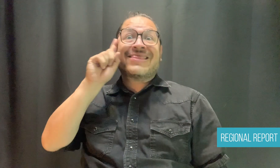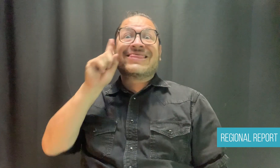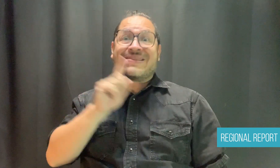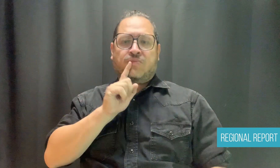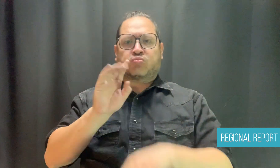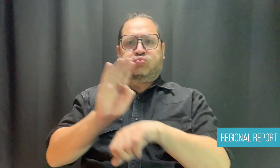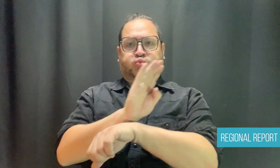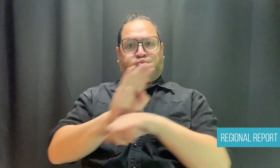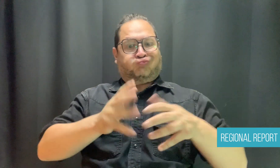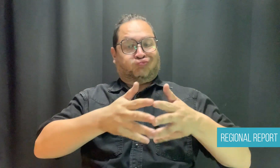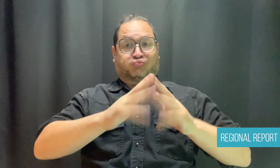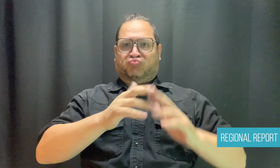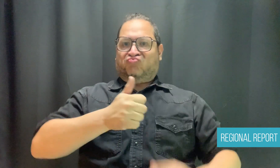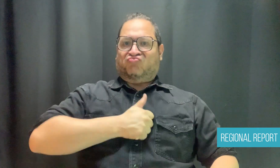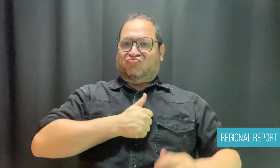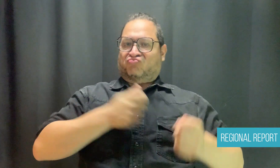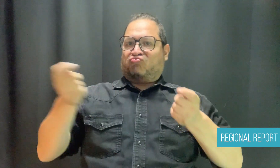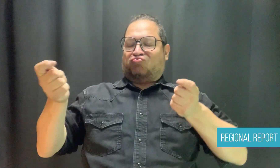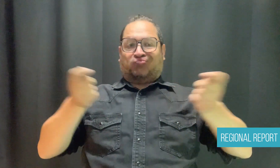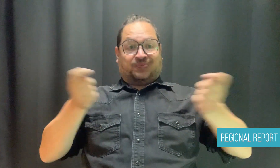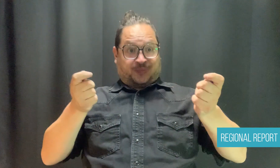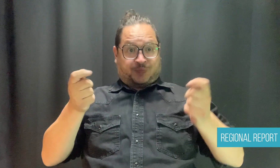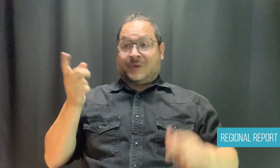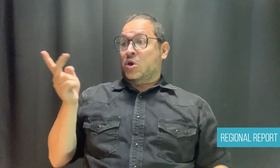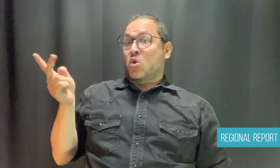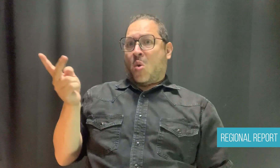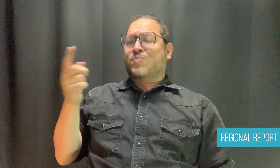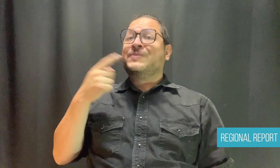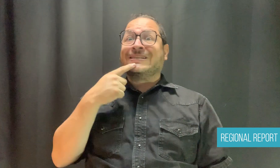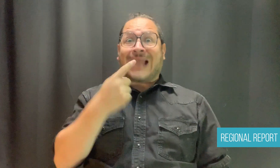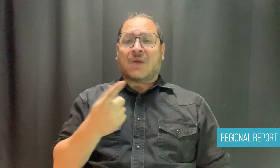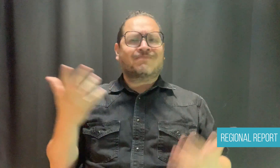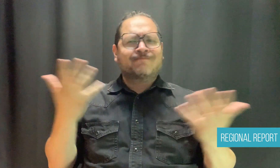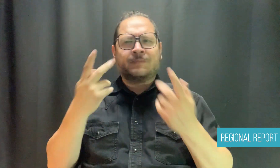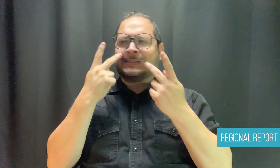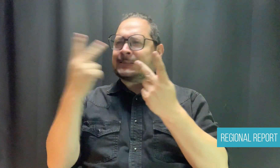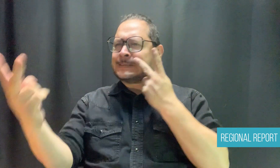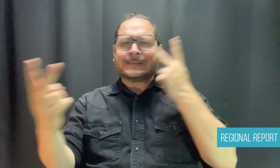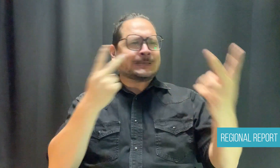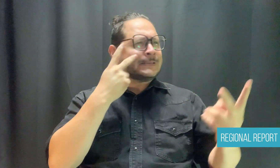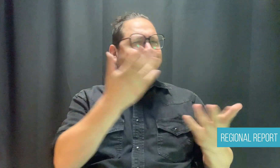inspire other Deaf people that they can overcome obstacles."